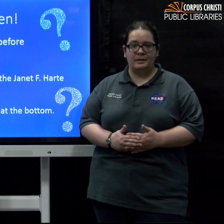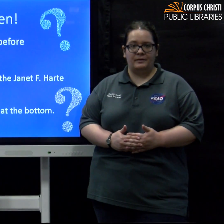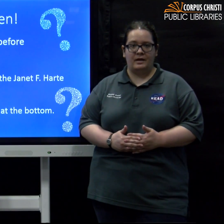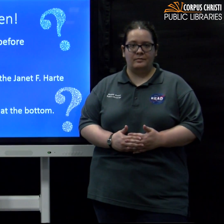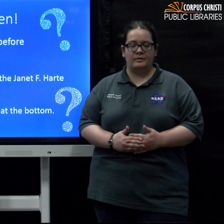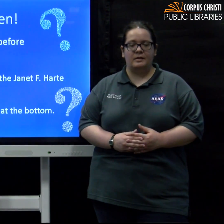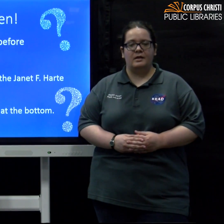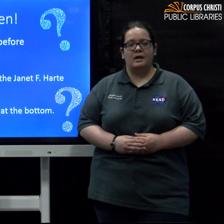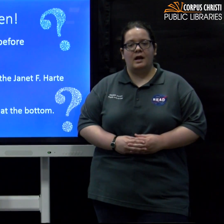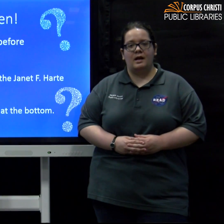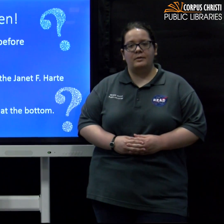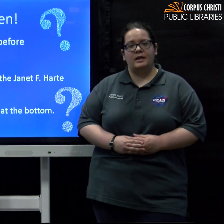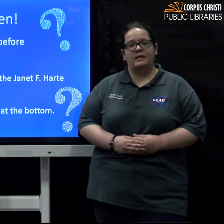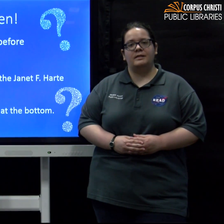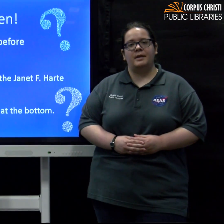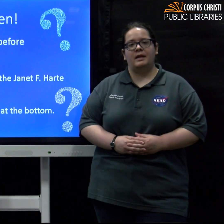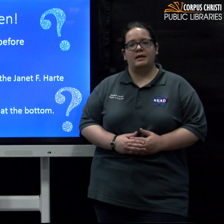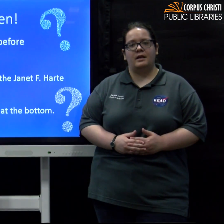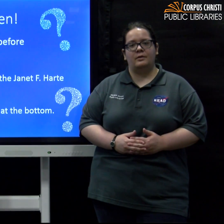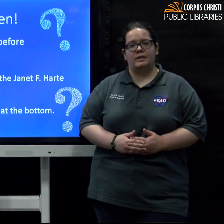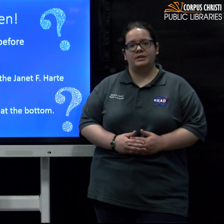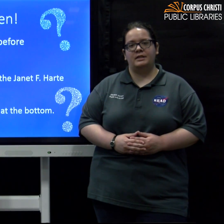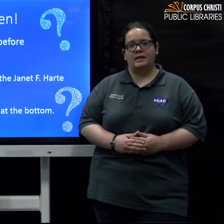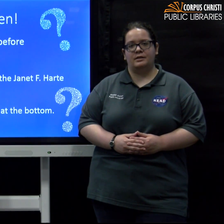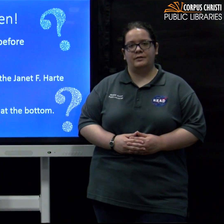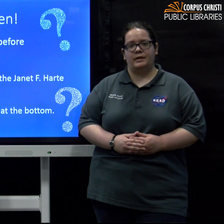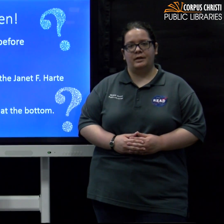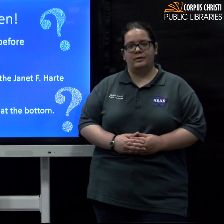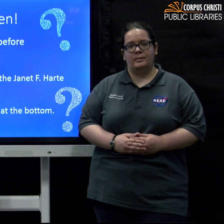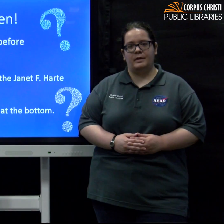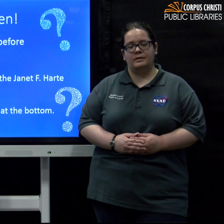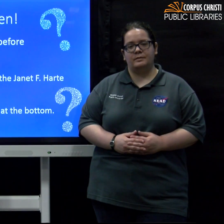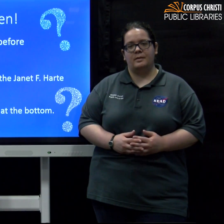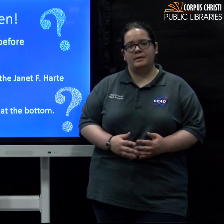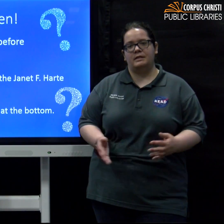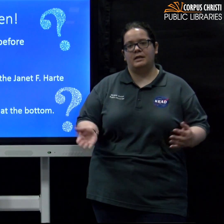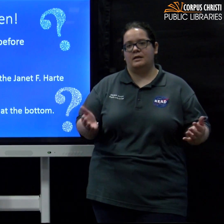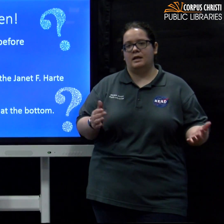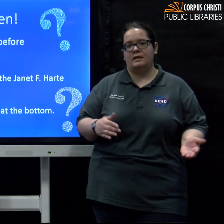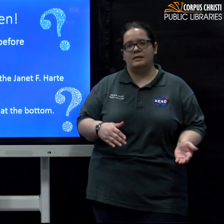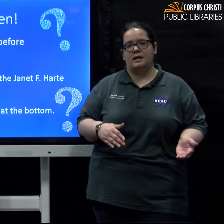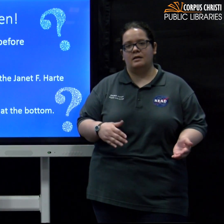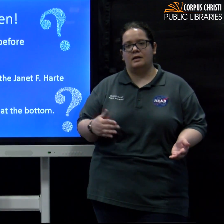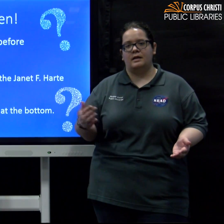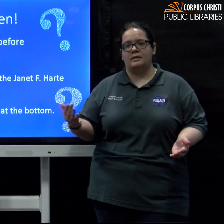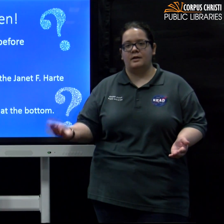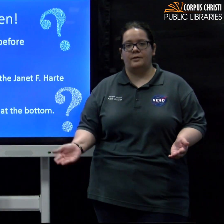bit of help. I would like to make a question and answer video about some topics in ASL and the Deaf